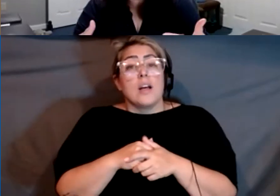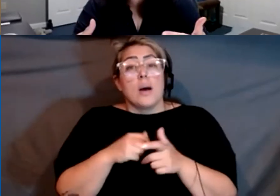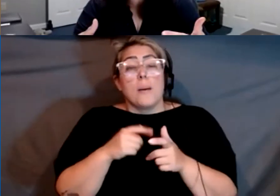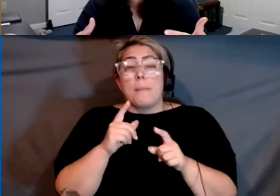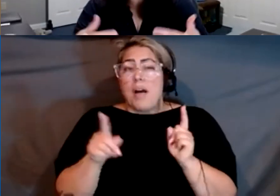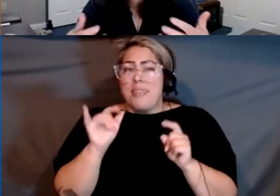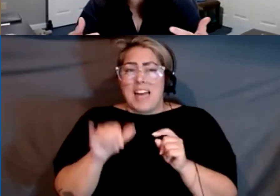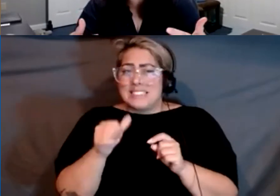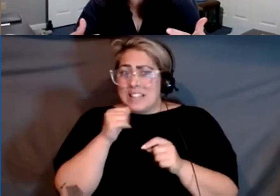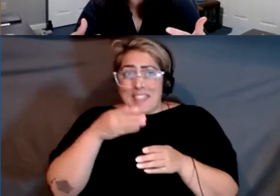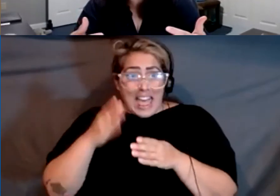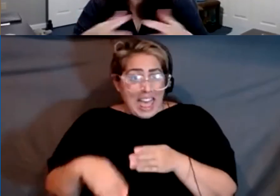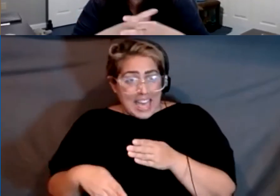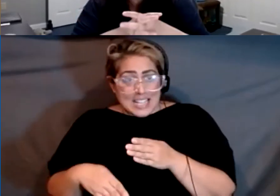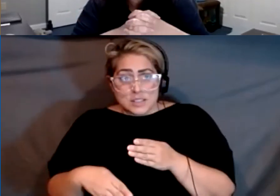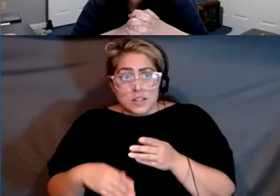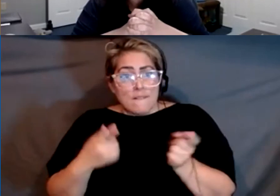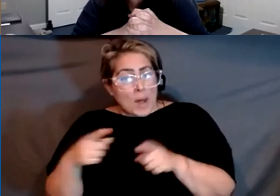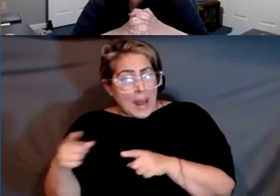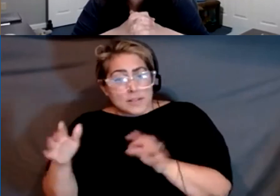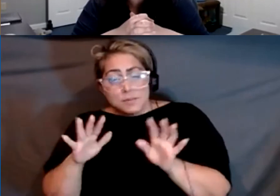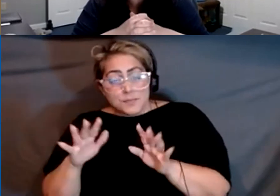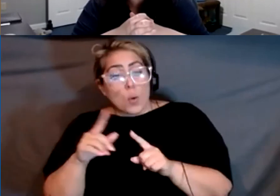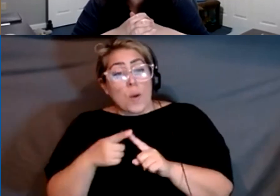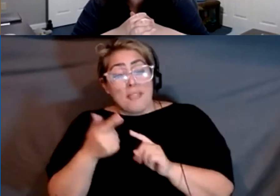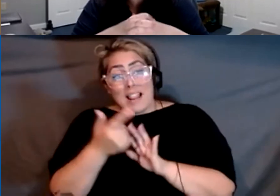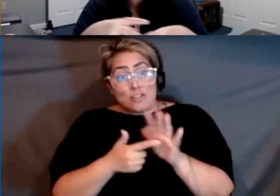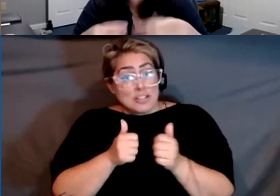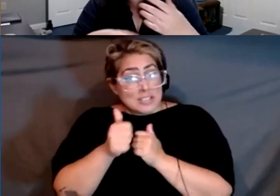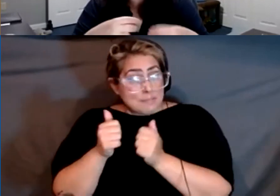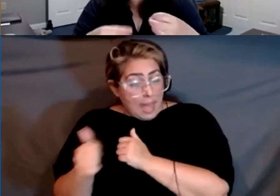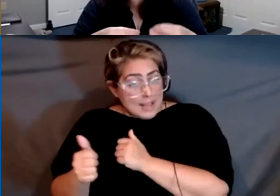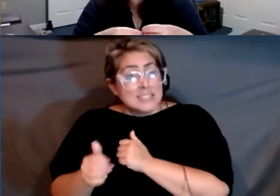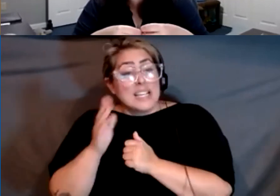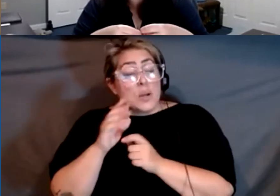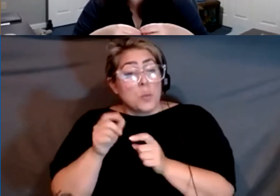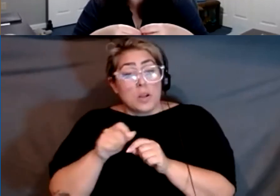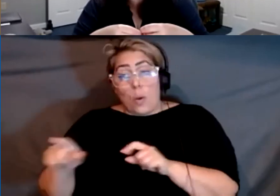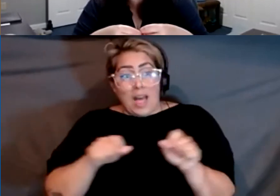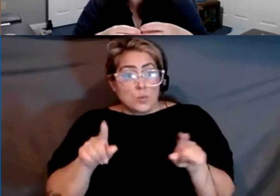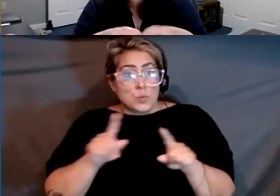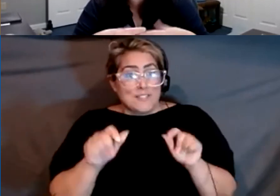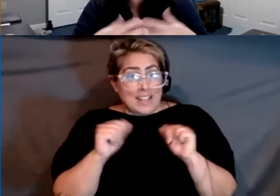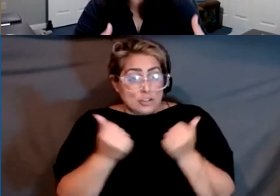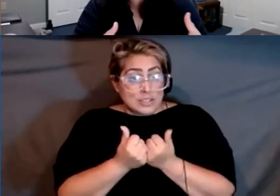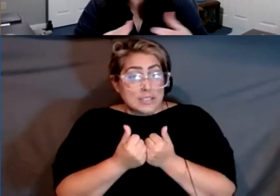to it. Once it is past it goes to agencies and they have a certain amount of discretion to say how they will implement the rules.